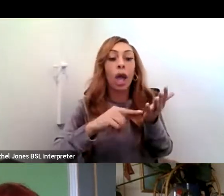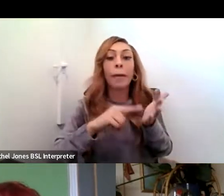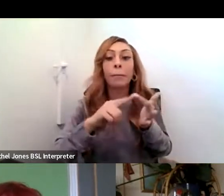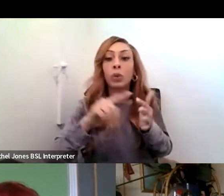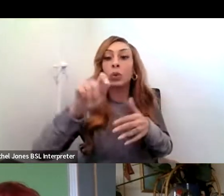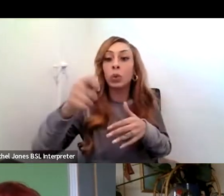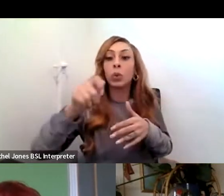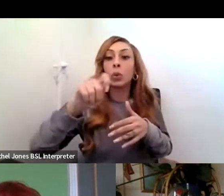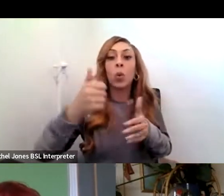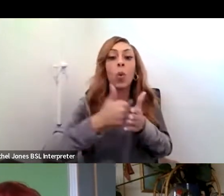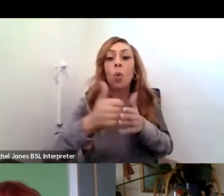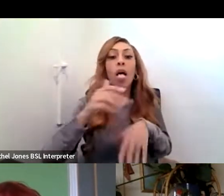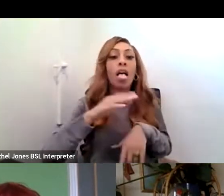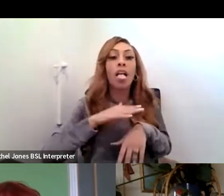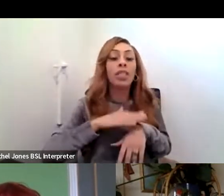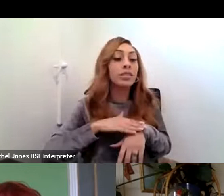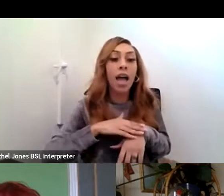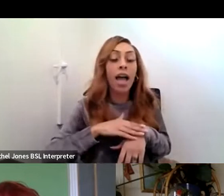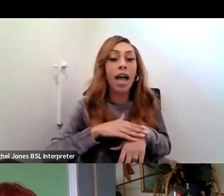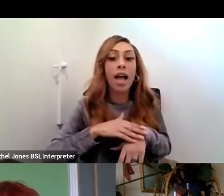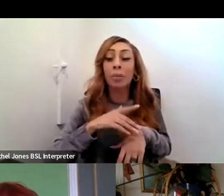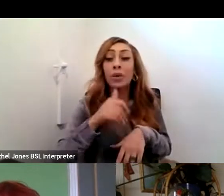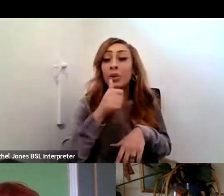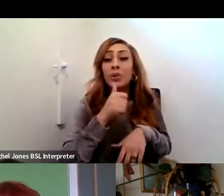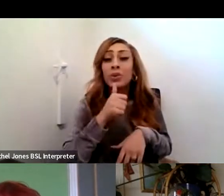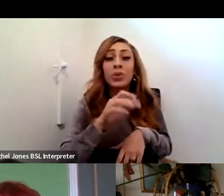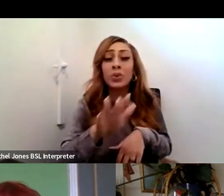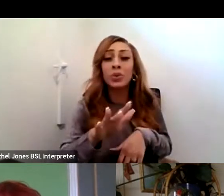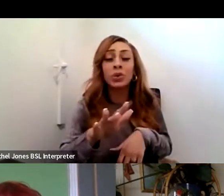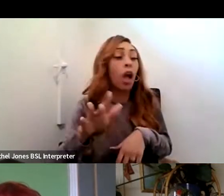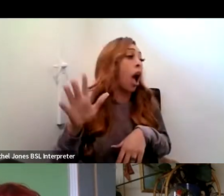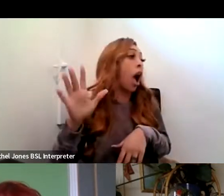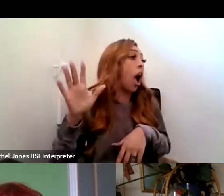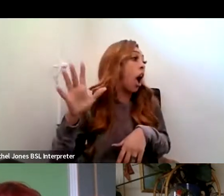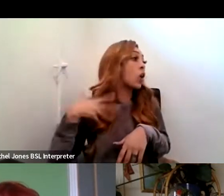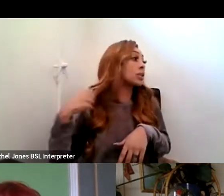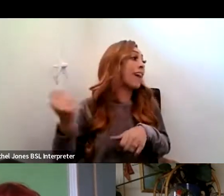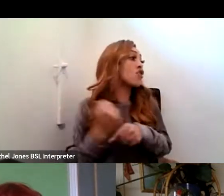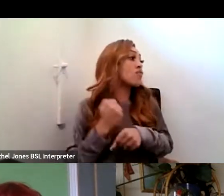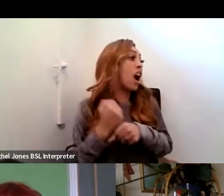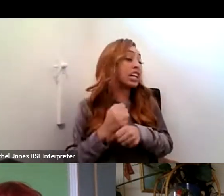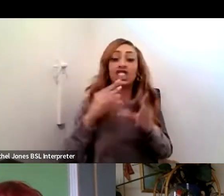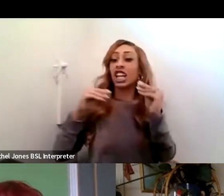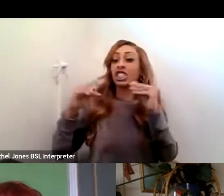It's very easy to get used to, and it's something you just sort of take for granted, that everyone's just chattering away on Zoom,